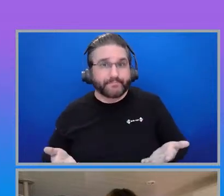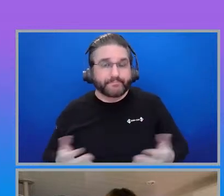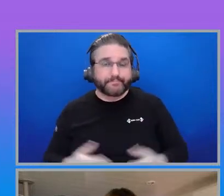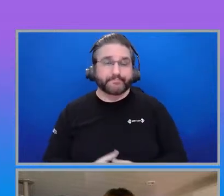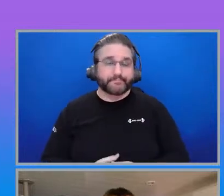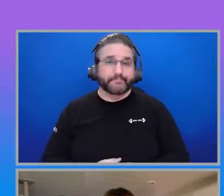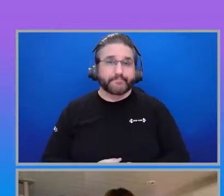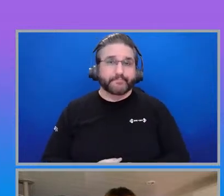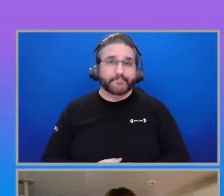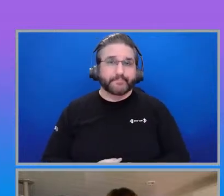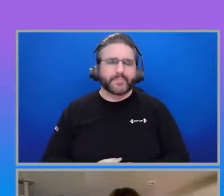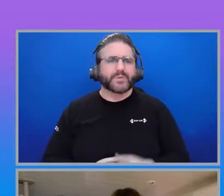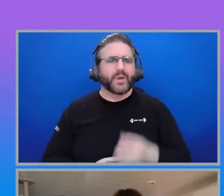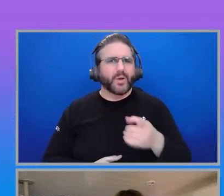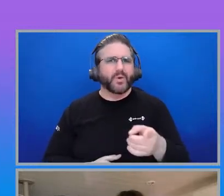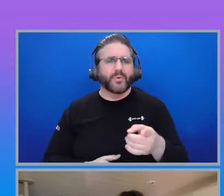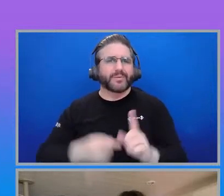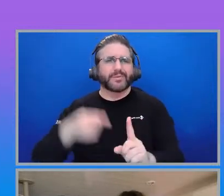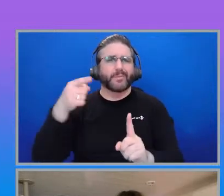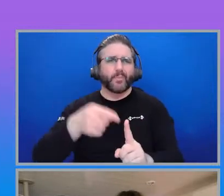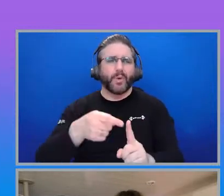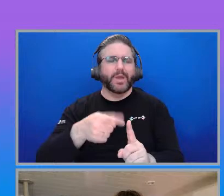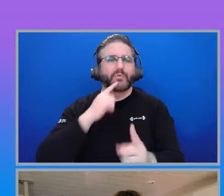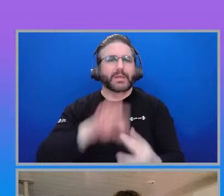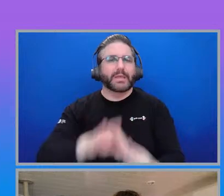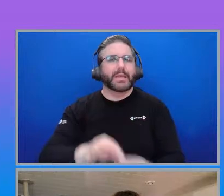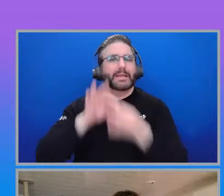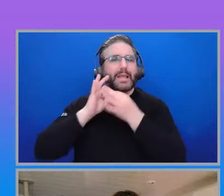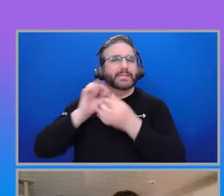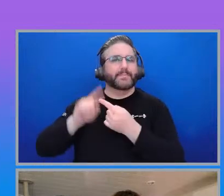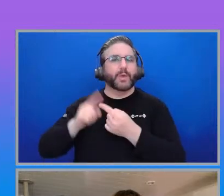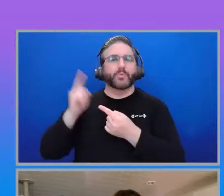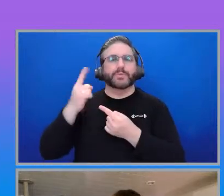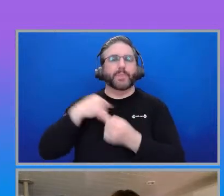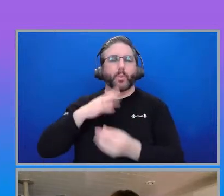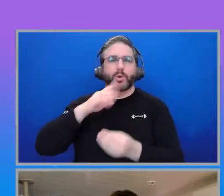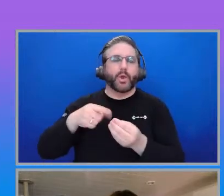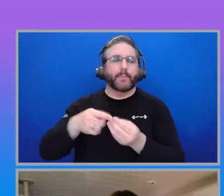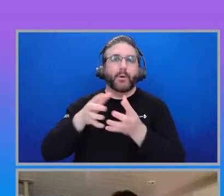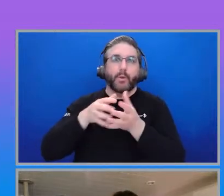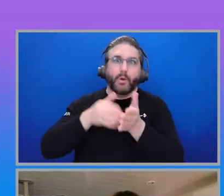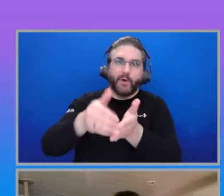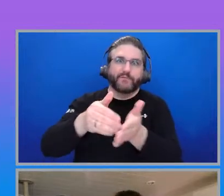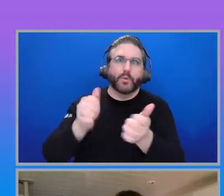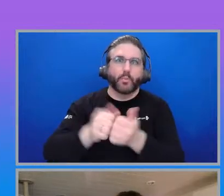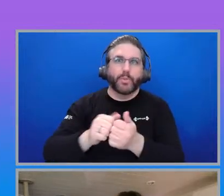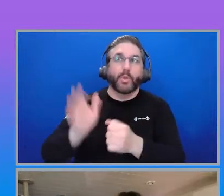I think this really goes back to one of the things that we talked